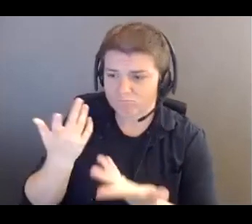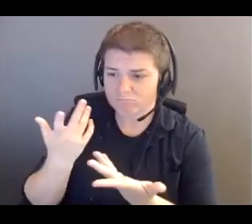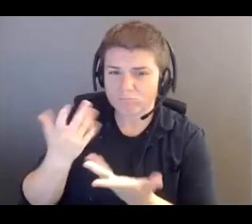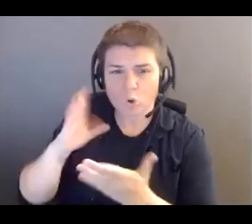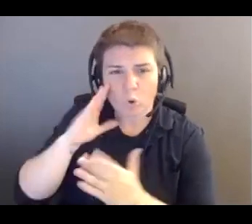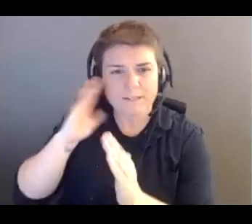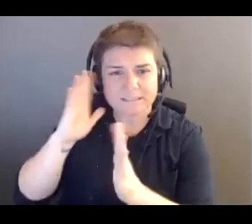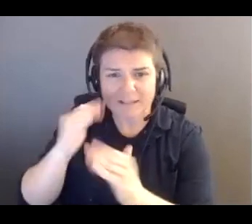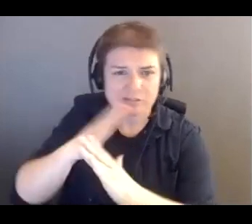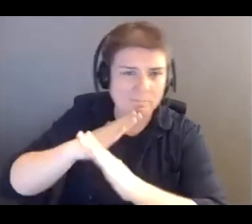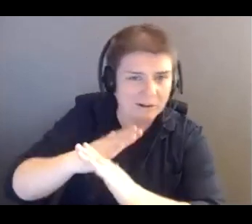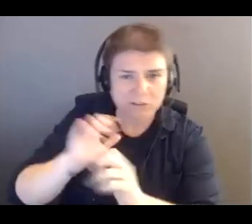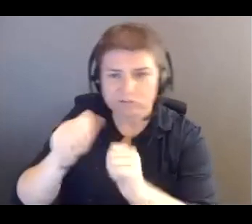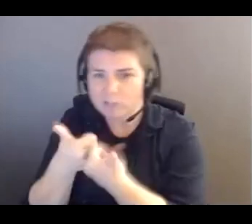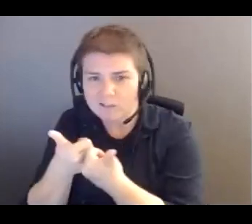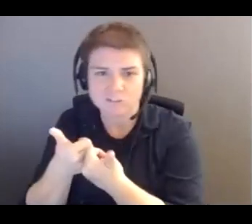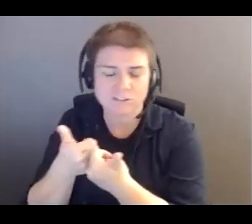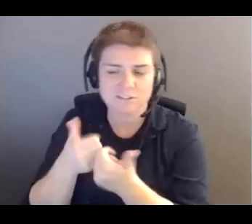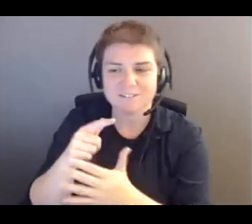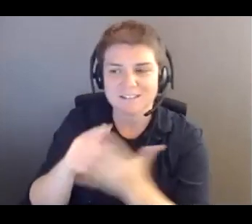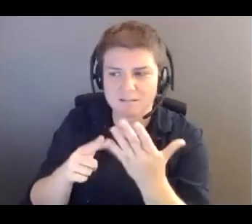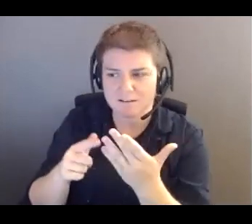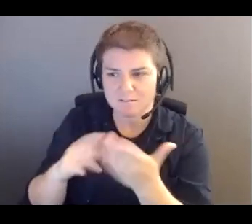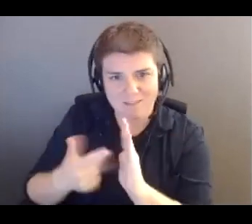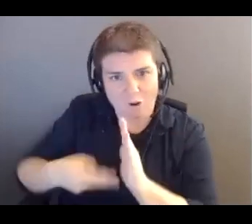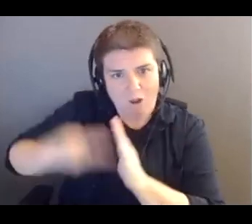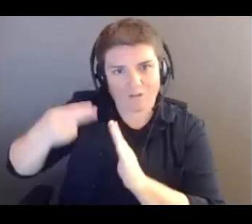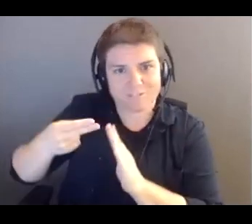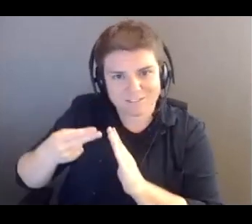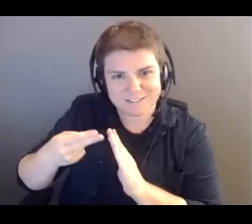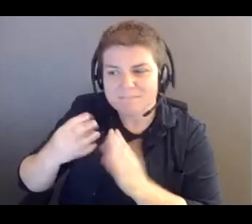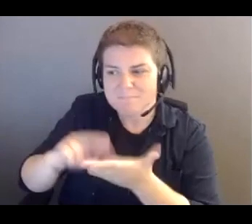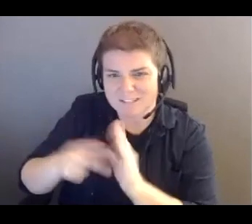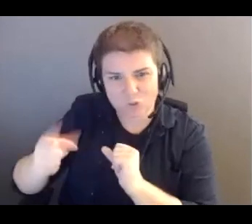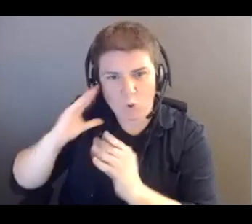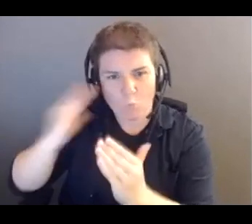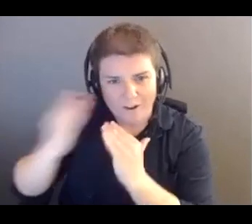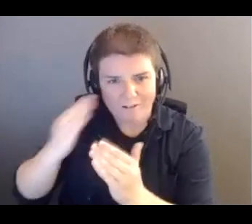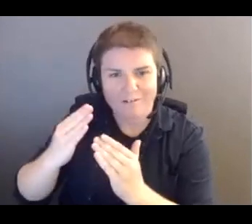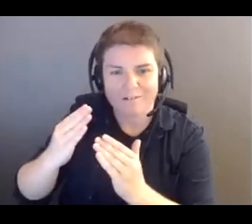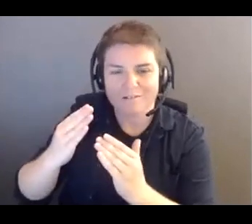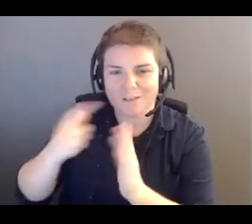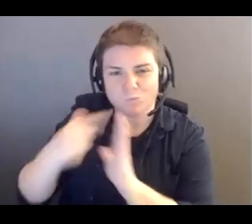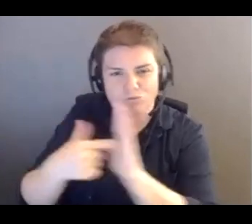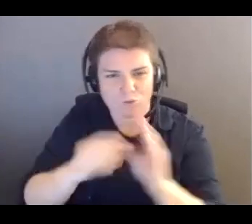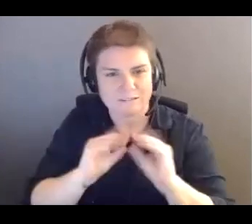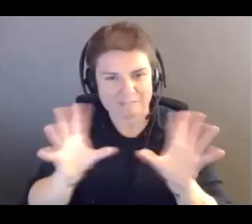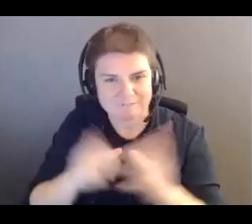work will really demonstrate capacity, awareness, and potential. Do your research and make sure